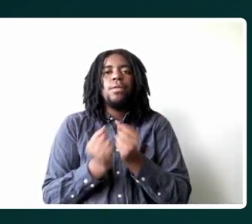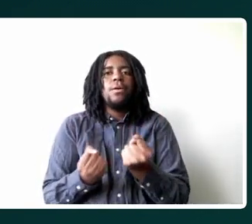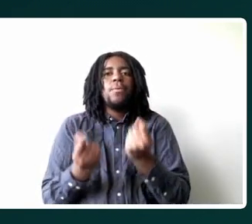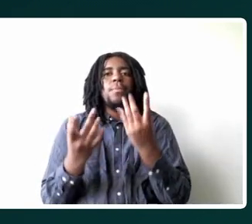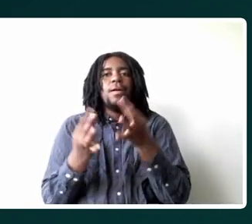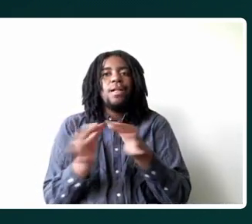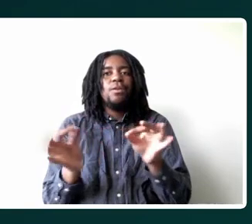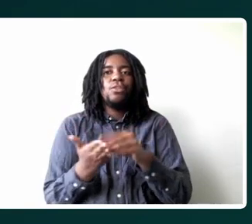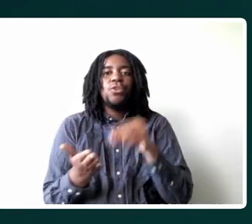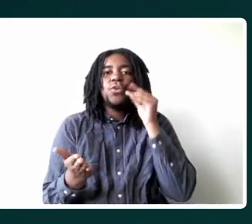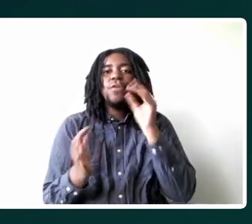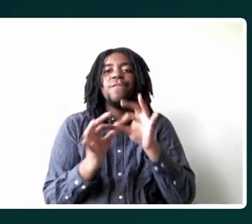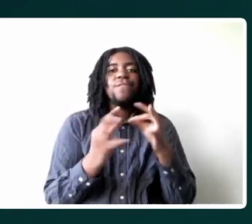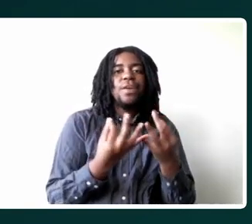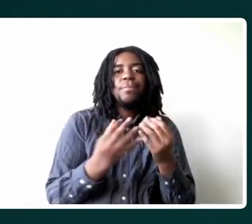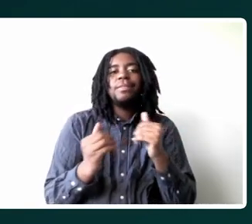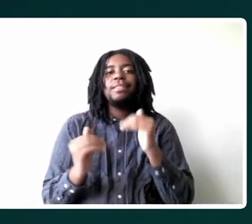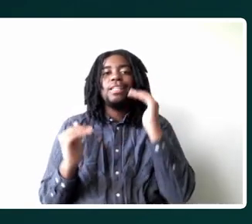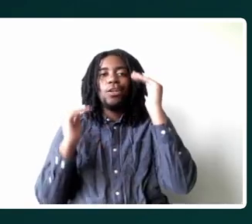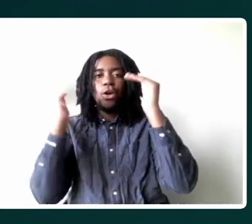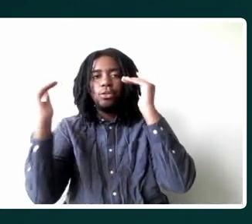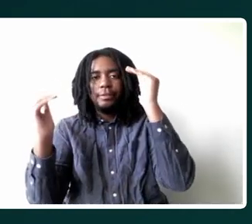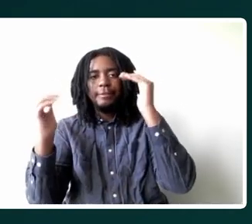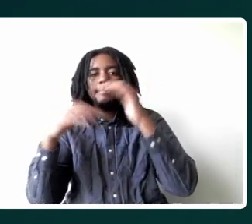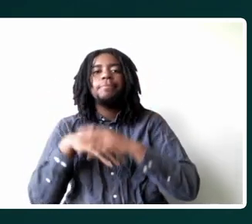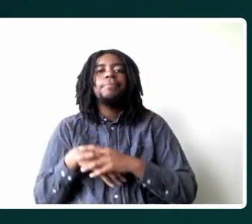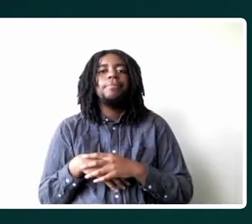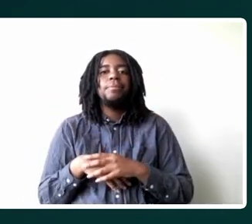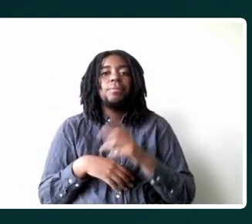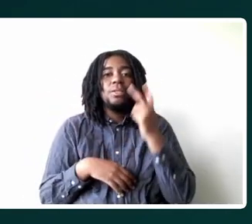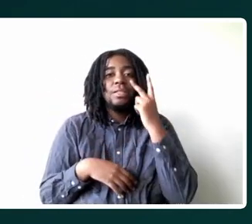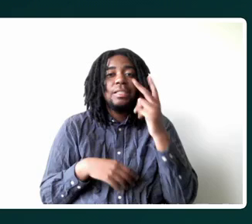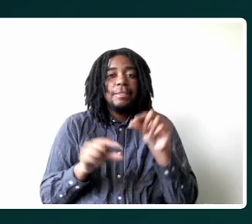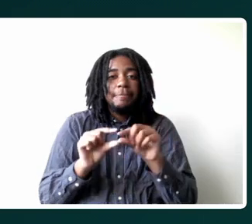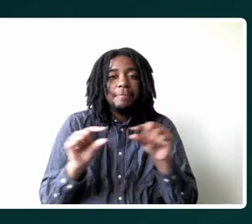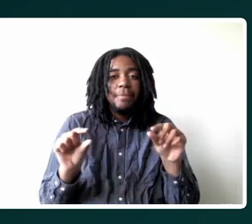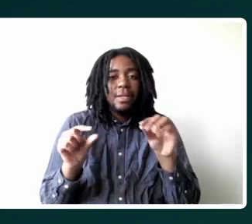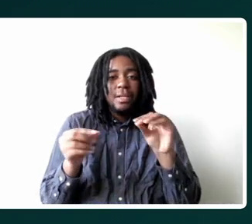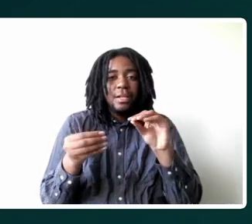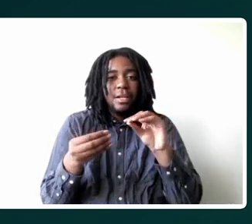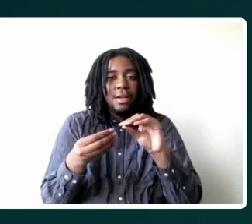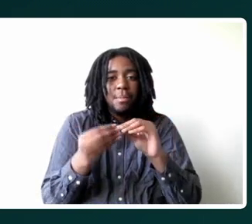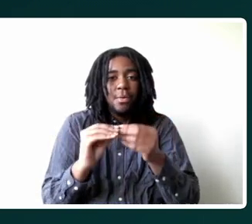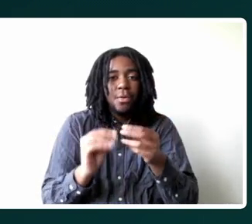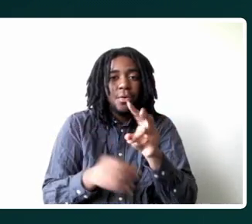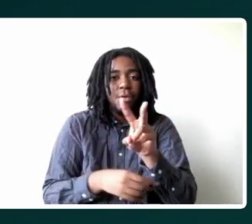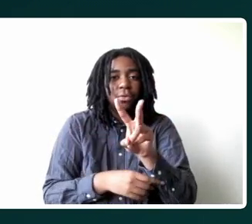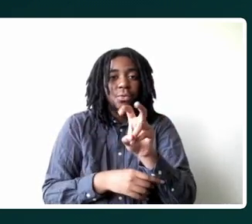and adults. You see that number at the bottom of the screen? 212. We'll explain